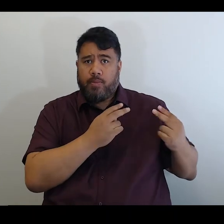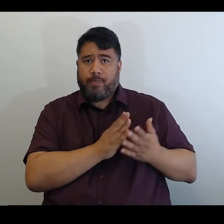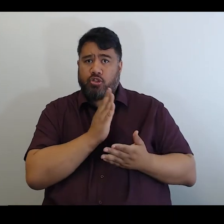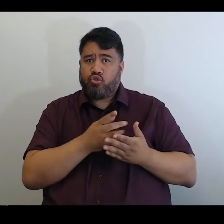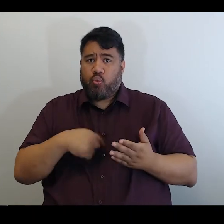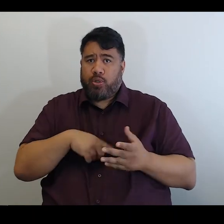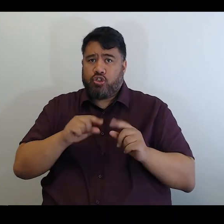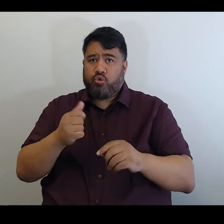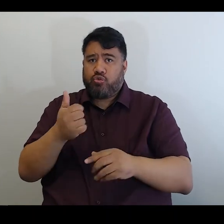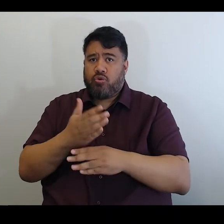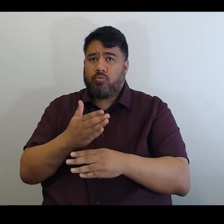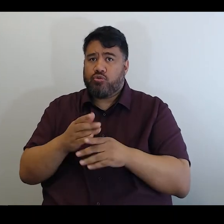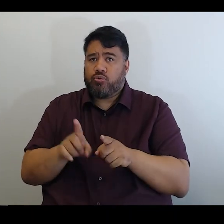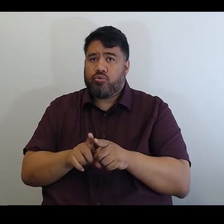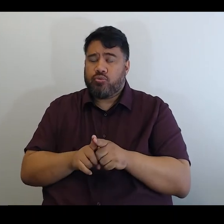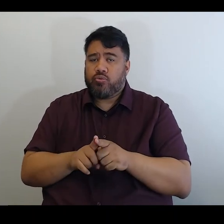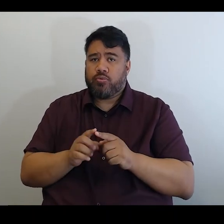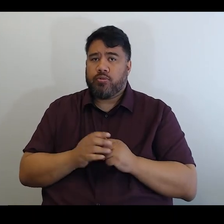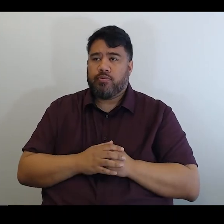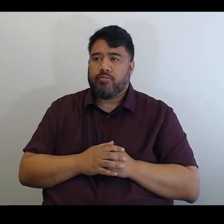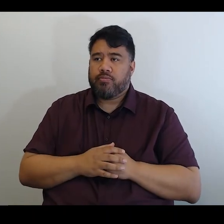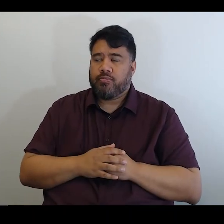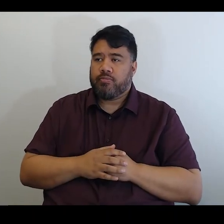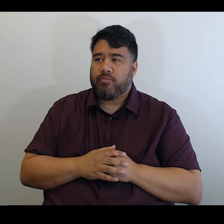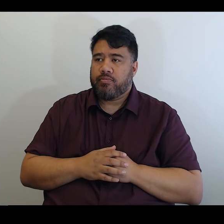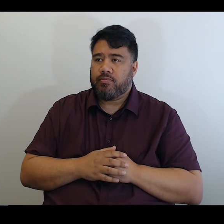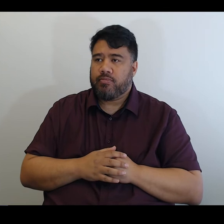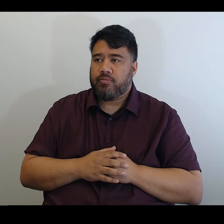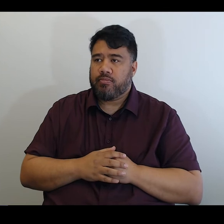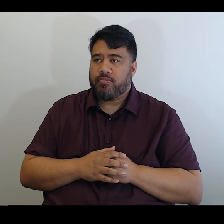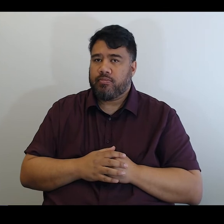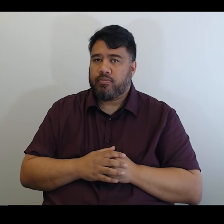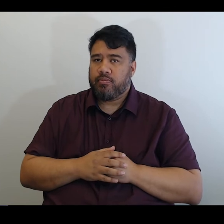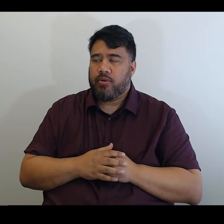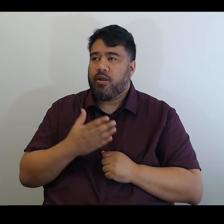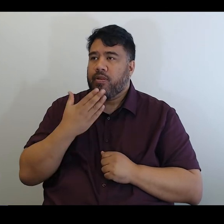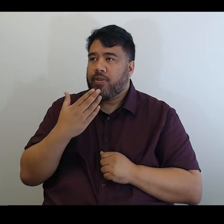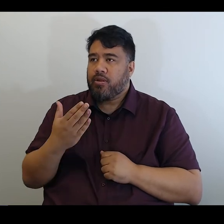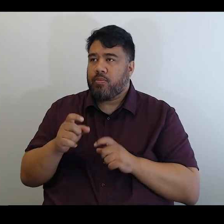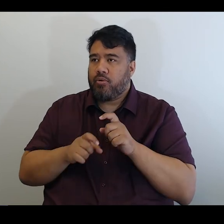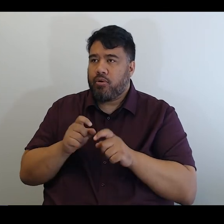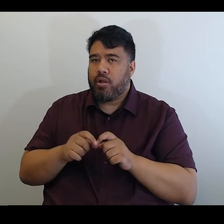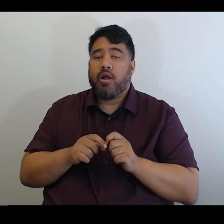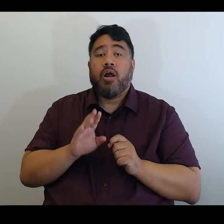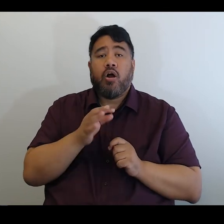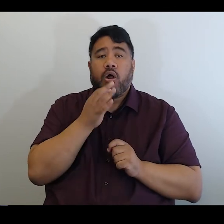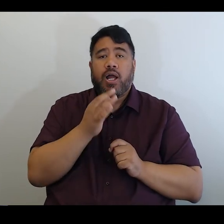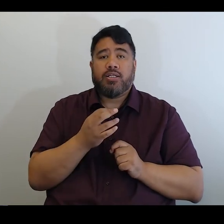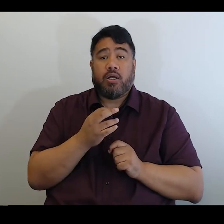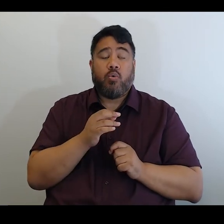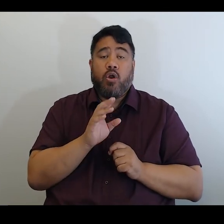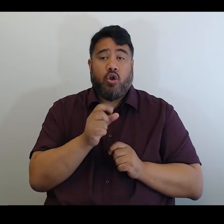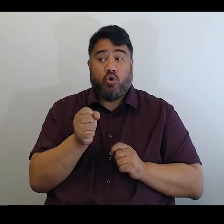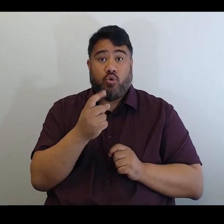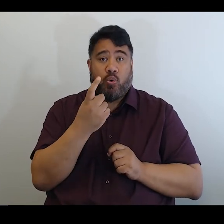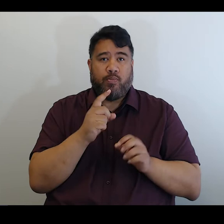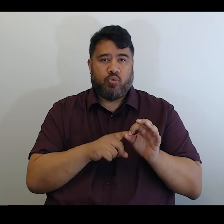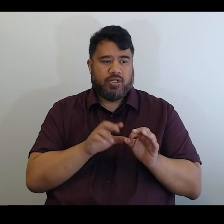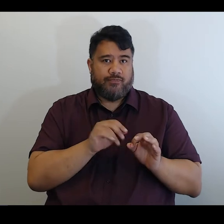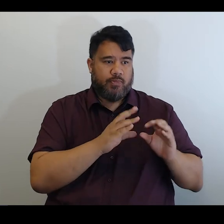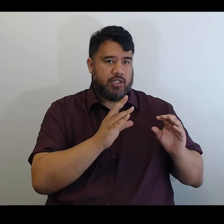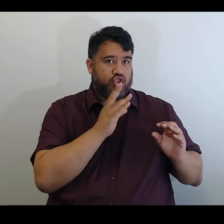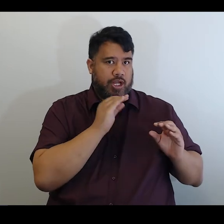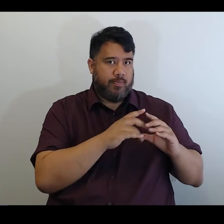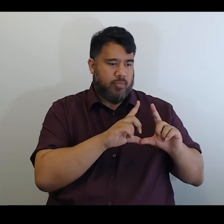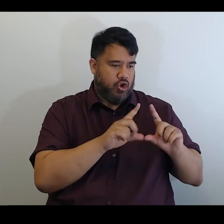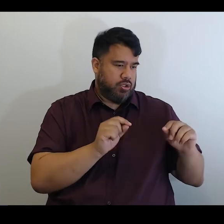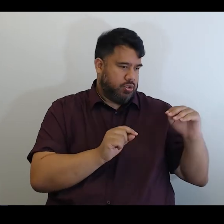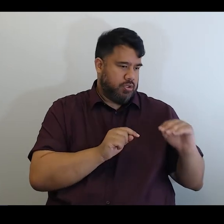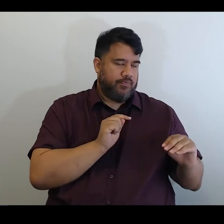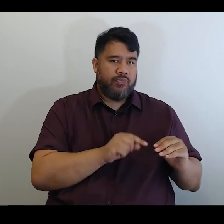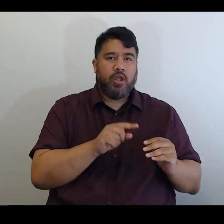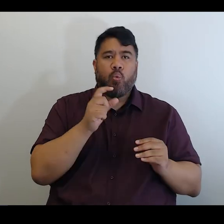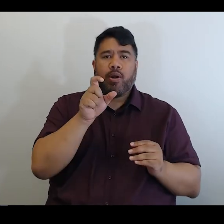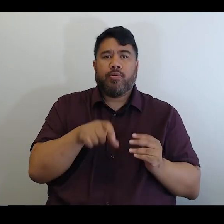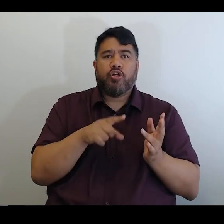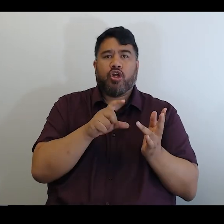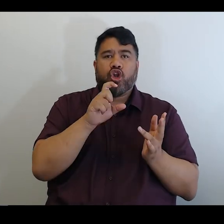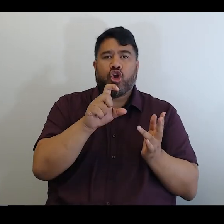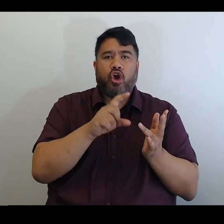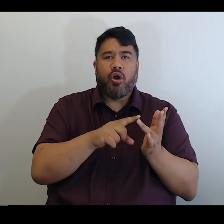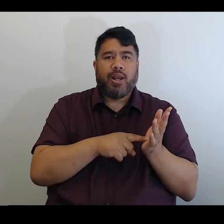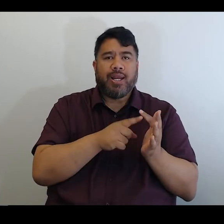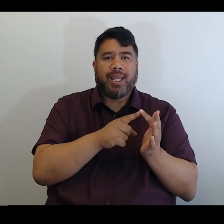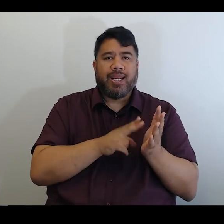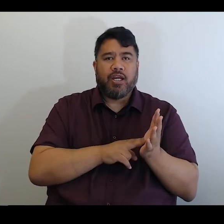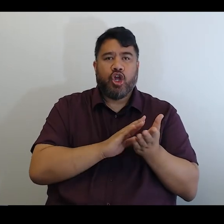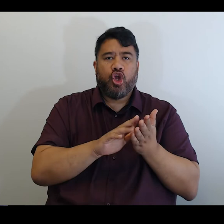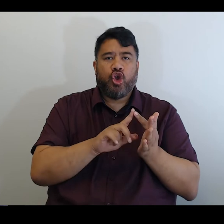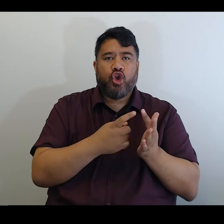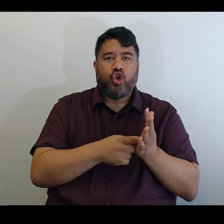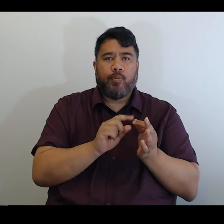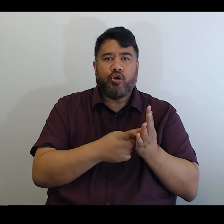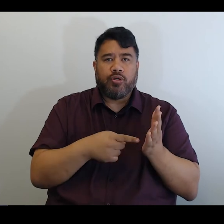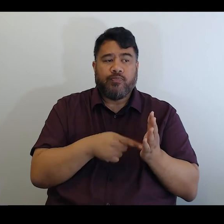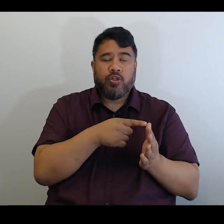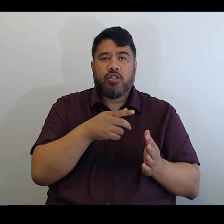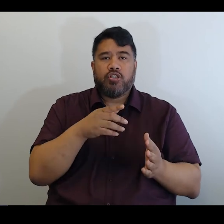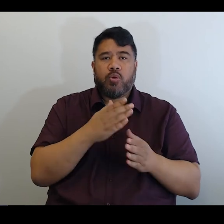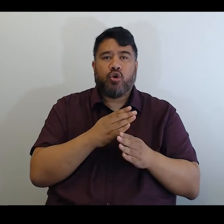Kia ora Paula. I know there's a lot of hands up on the screen but I'm going to ask one more question from the chat before I go back to those for the moment. Colleen Herbert from CCS disability actions says he patai taku.